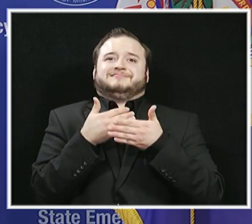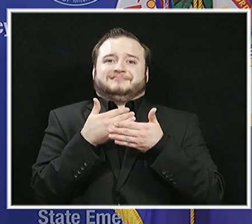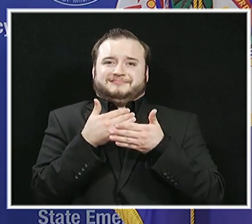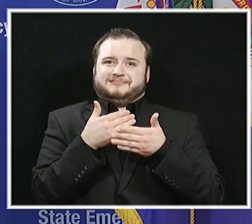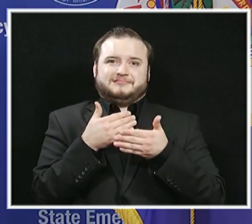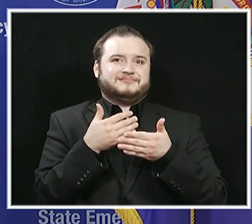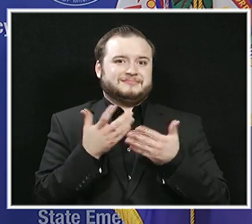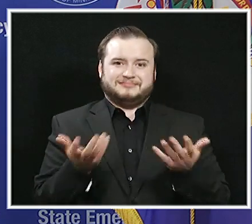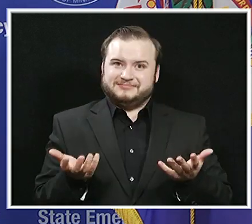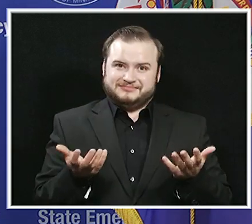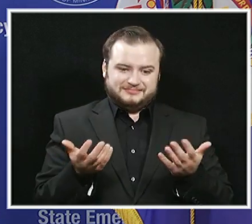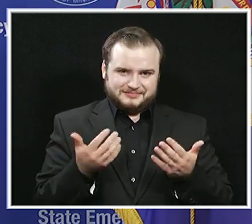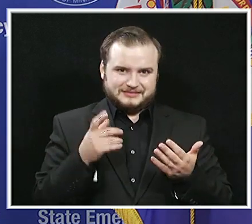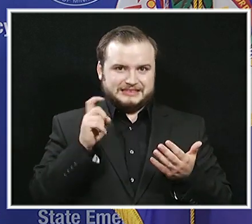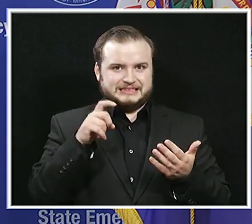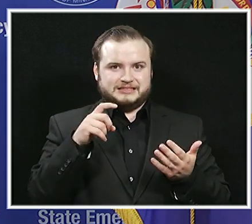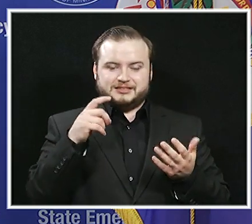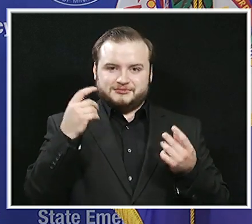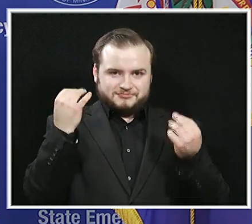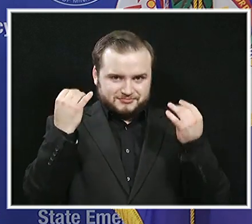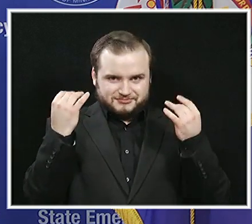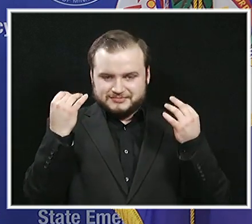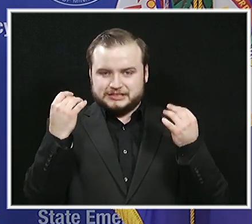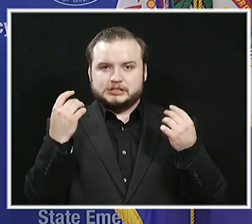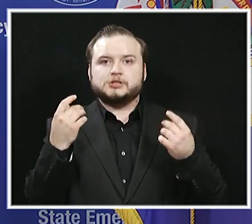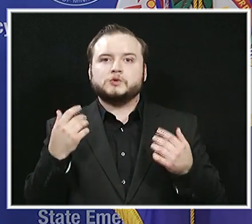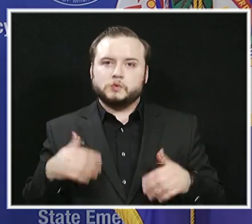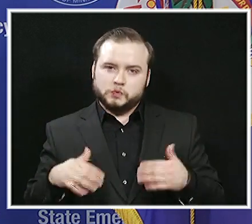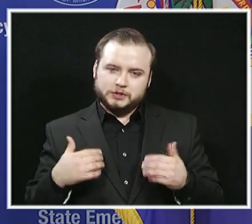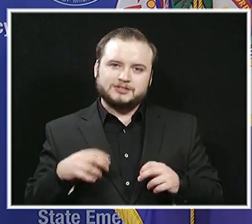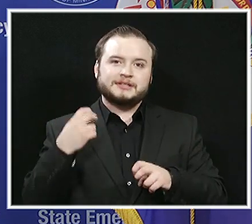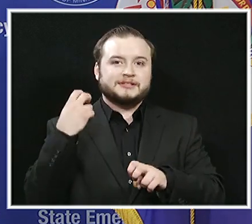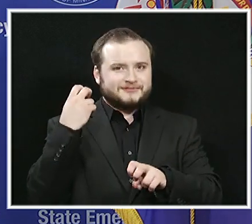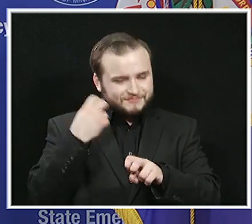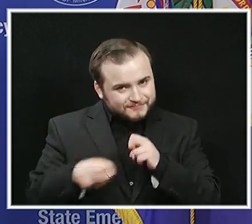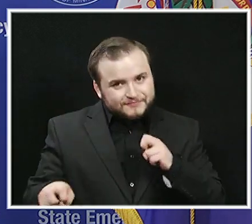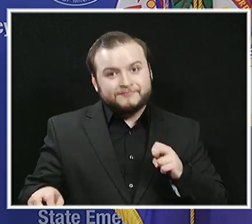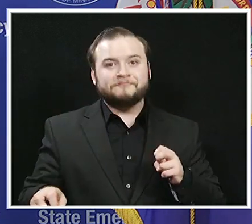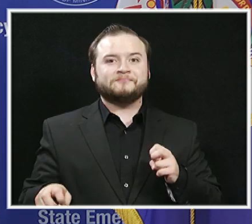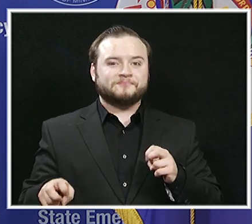of passage. The ceremony, we're going to have to figure something out on this.